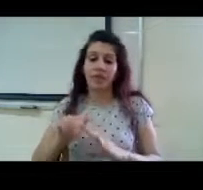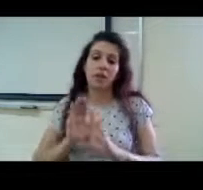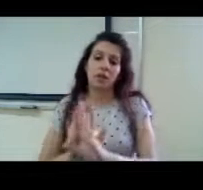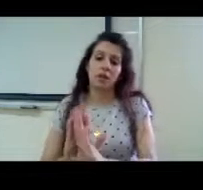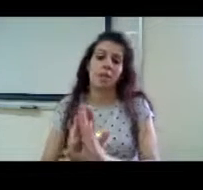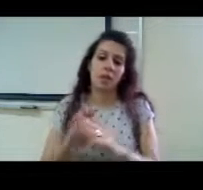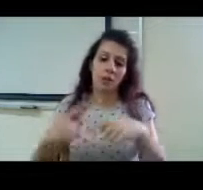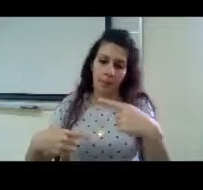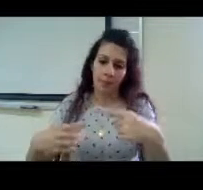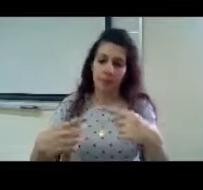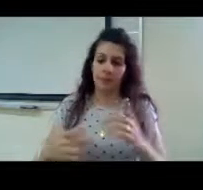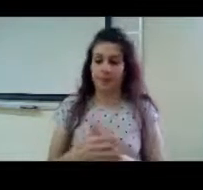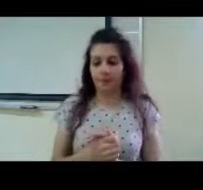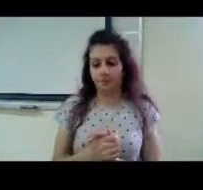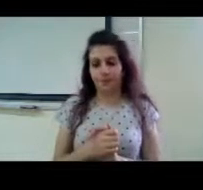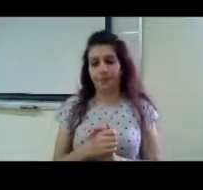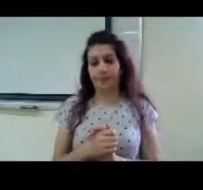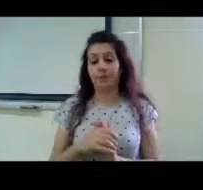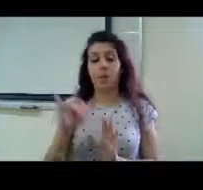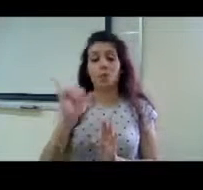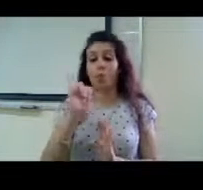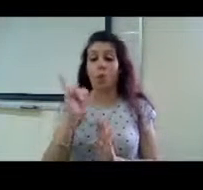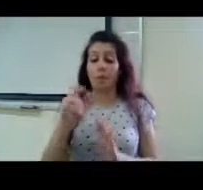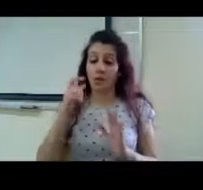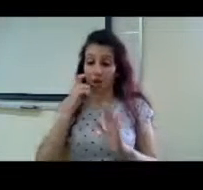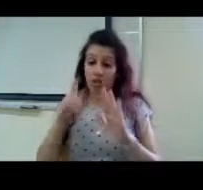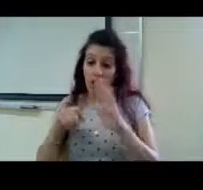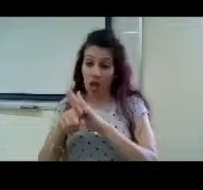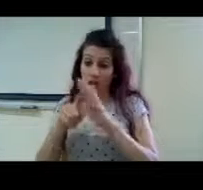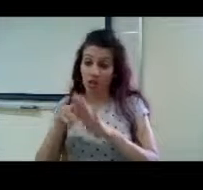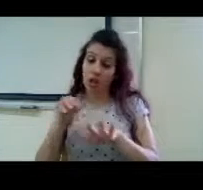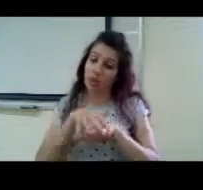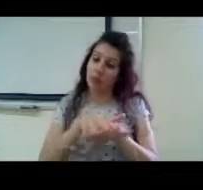to be able to rapidly response and assess the education and needs in this